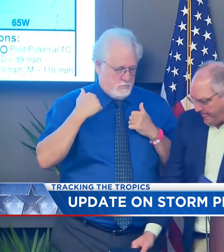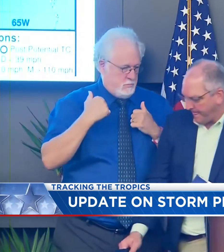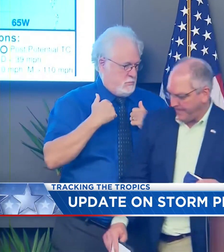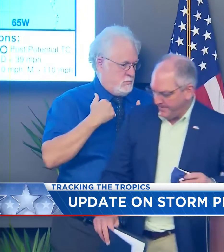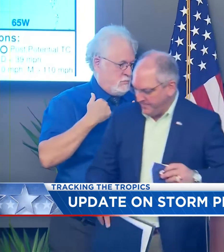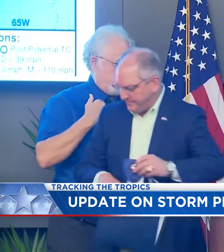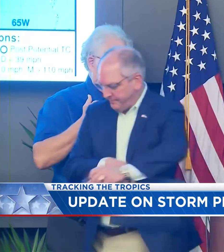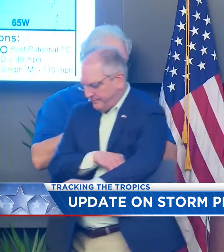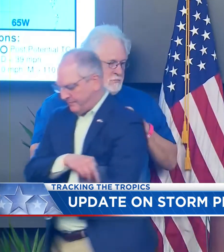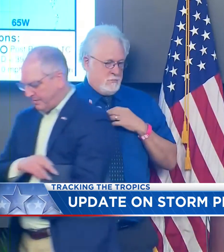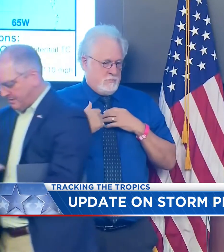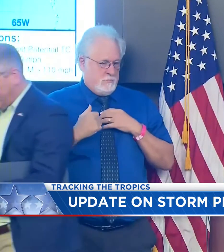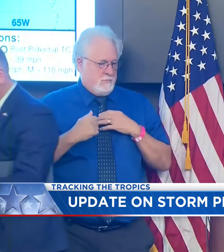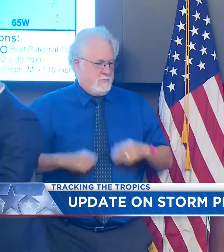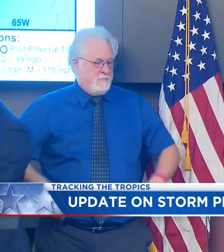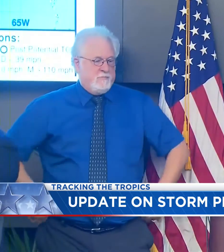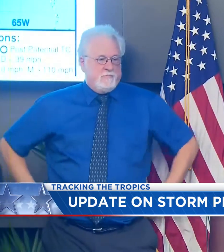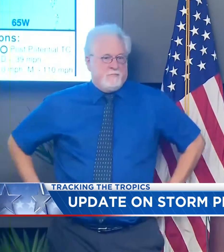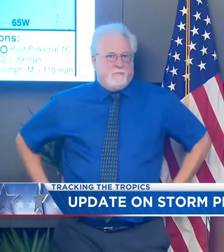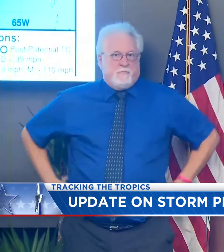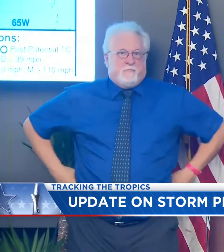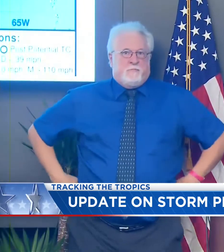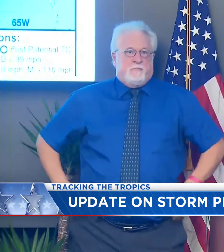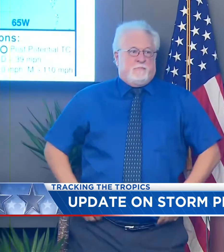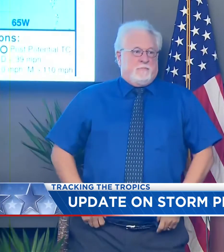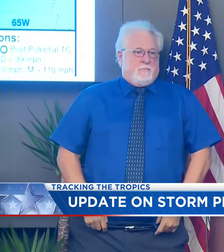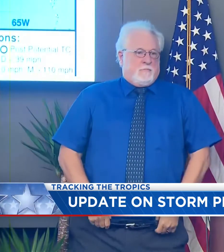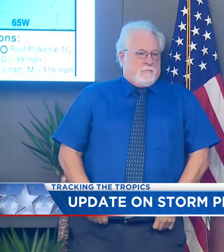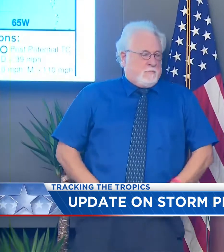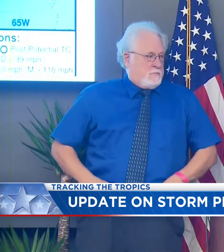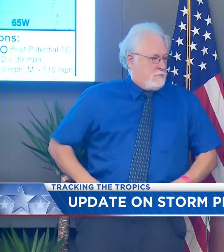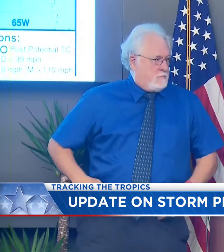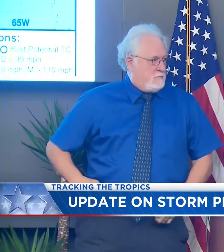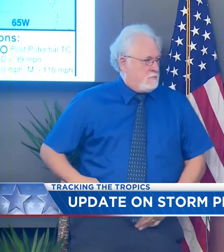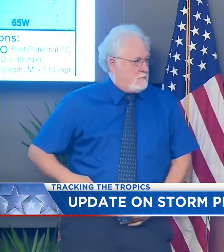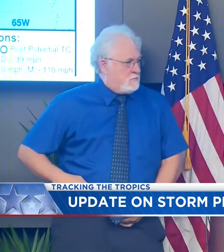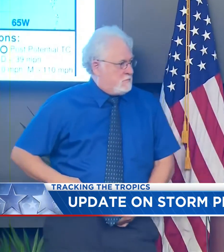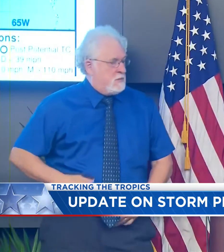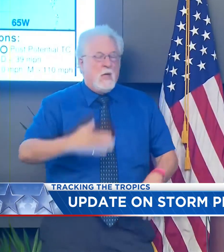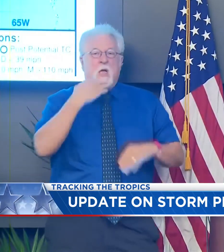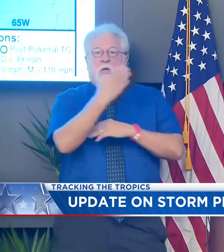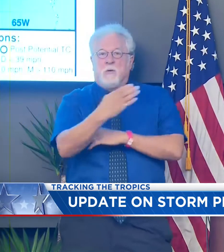AND ASK EVERYONE TO PAY PARTICULAR ATTENTION TO THIS